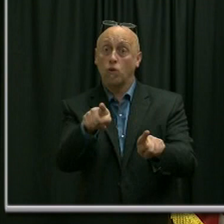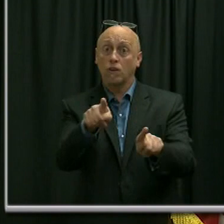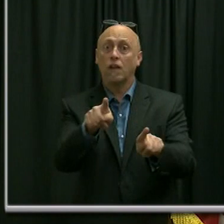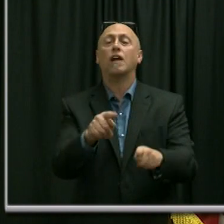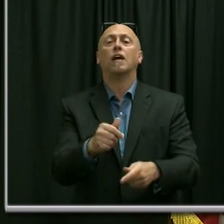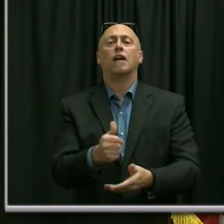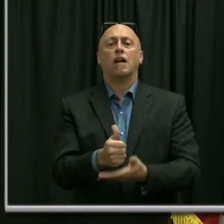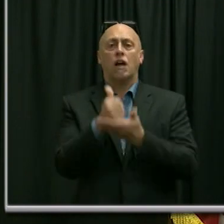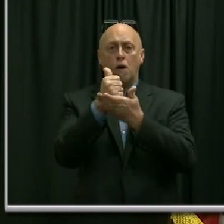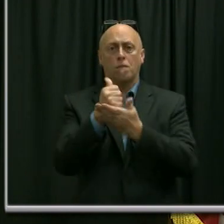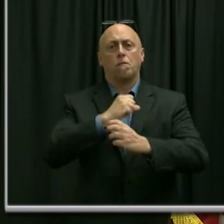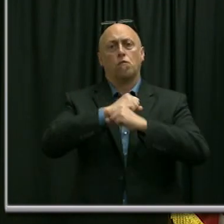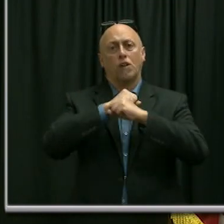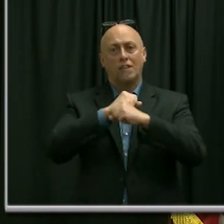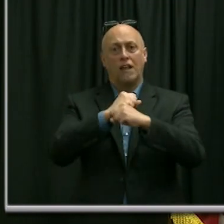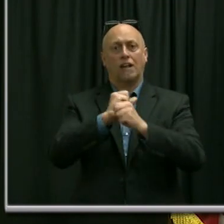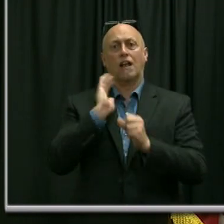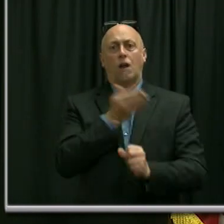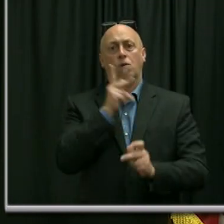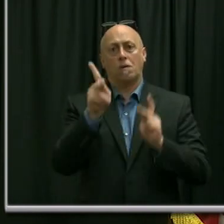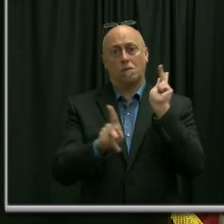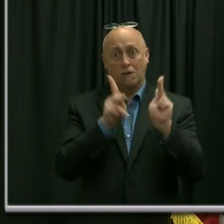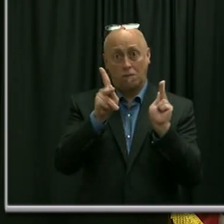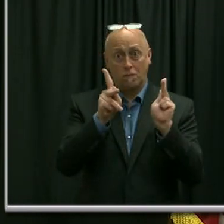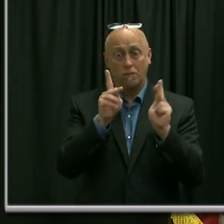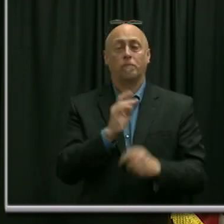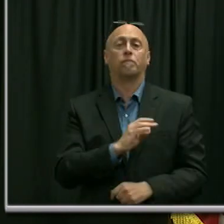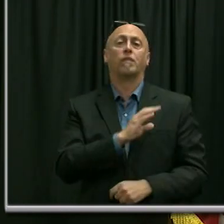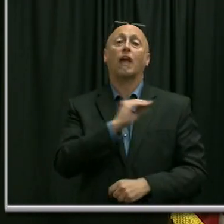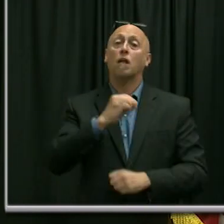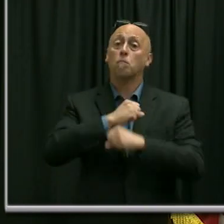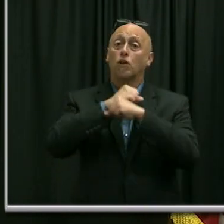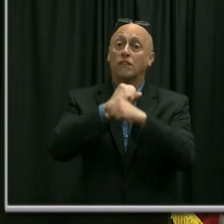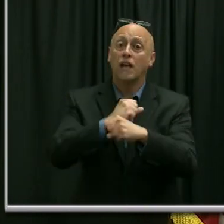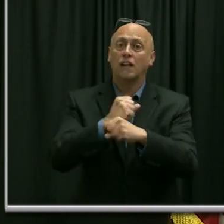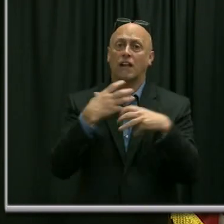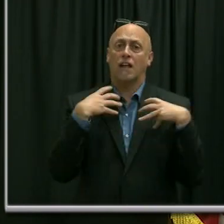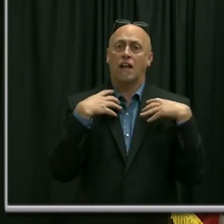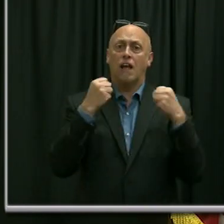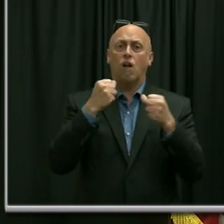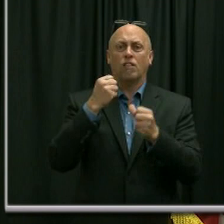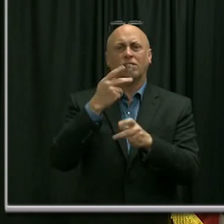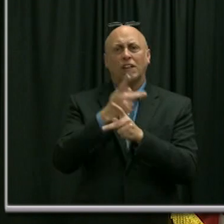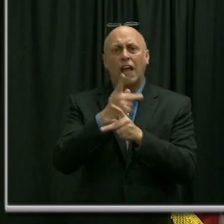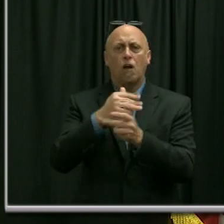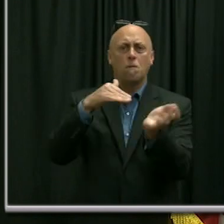PROTECT RESIDENTS AND SUPPORT THE WORK. OF OUR HEALTH CARE